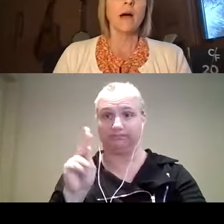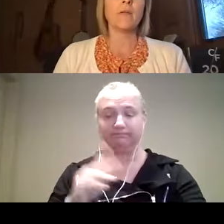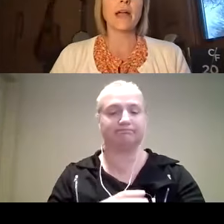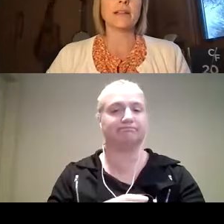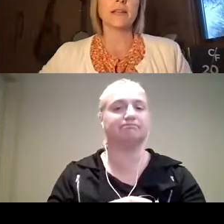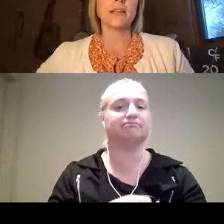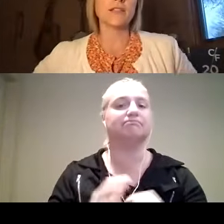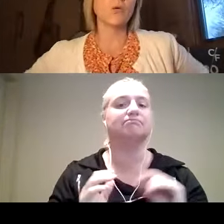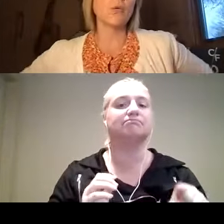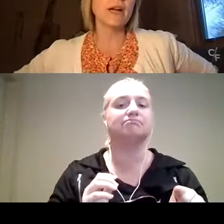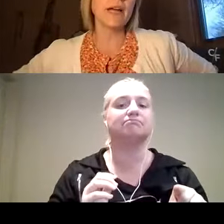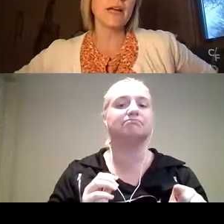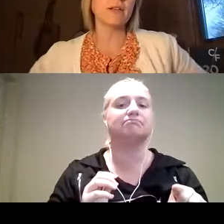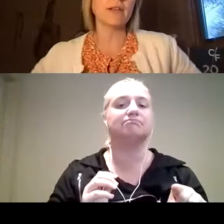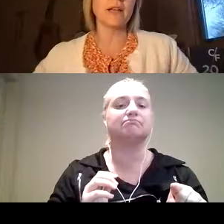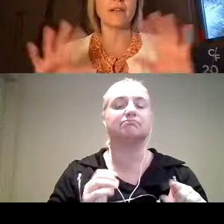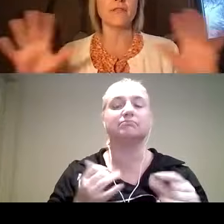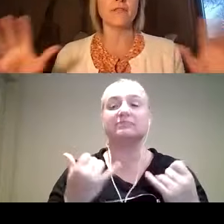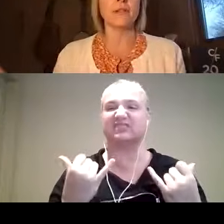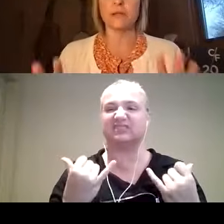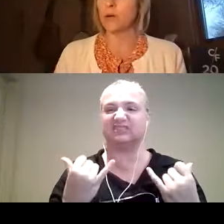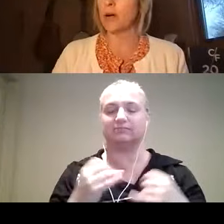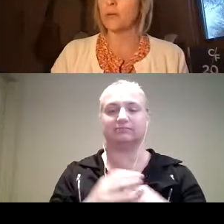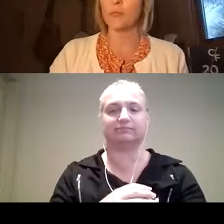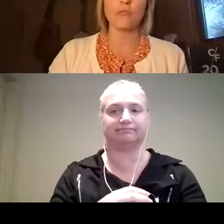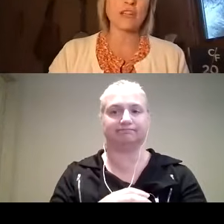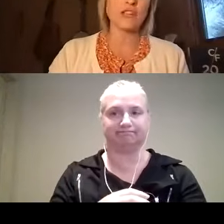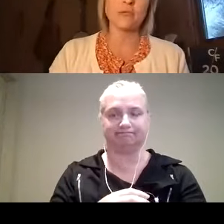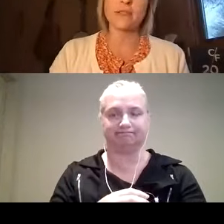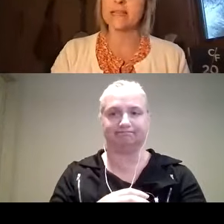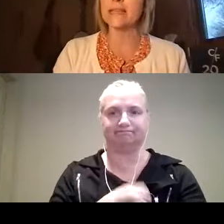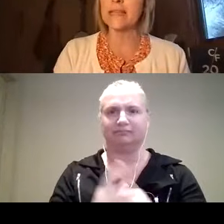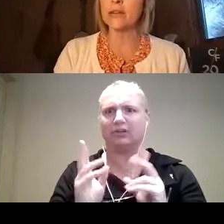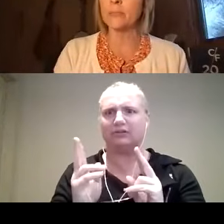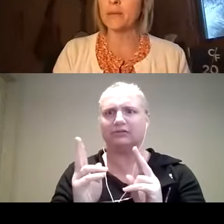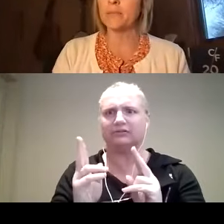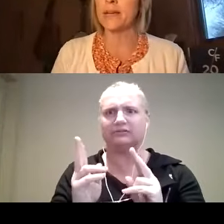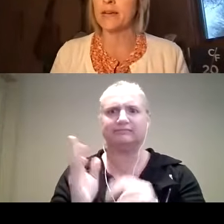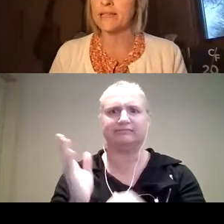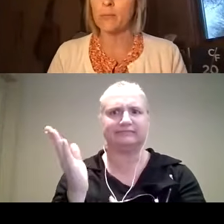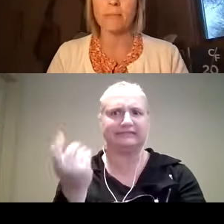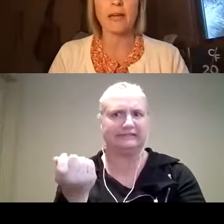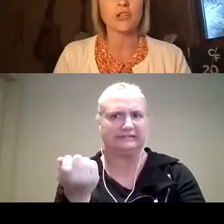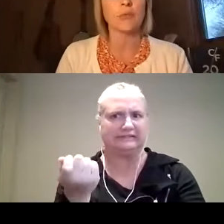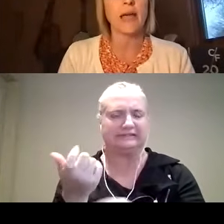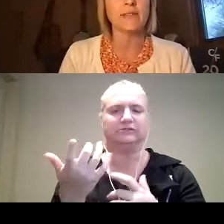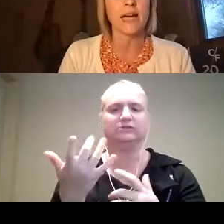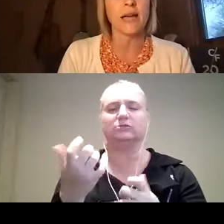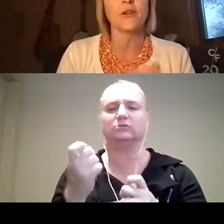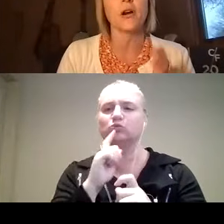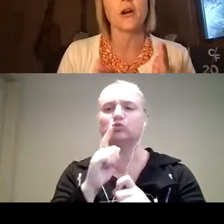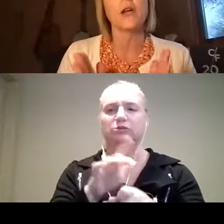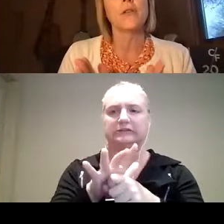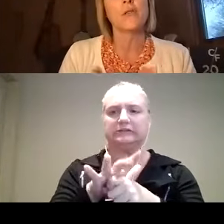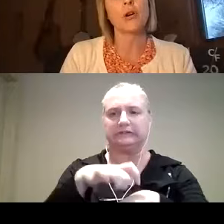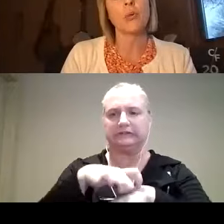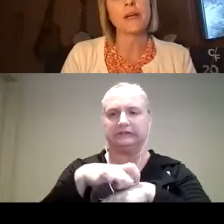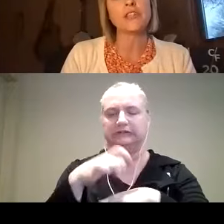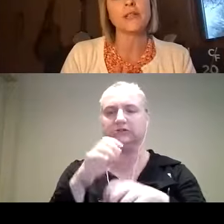All right. So, we're gonna kind of rush through this a little bit because I wanna make sure we have time for your questions.